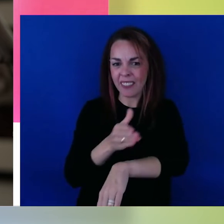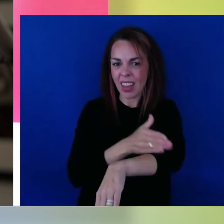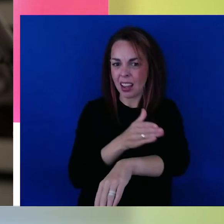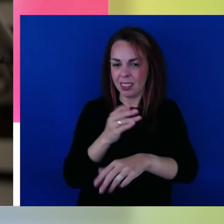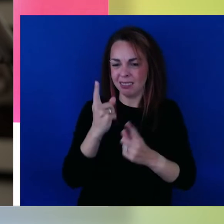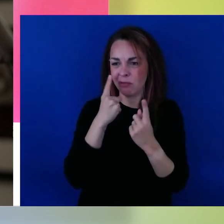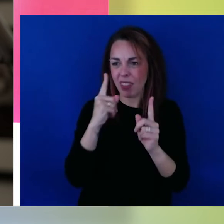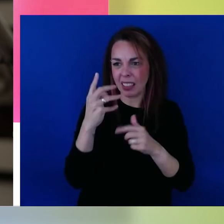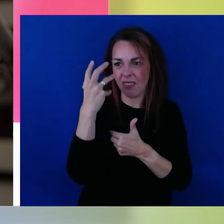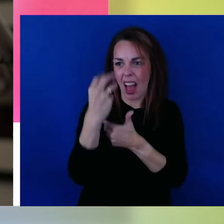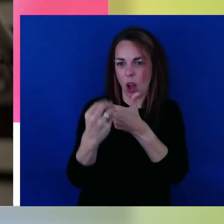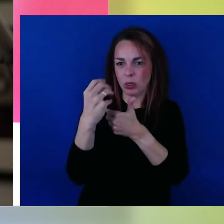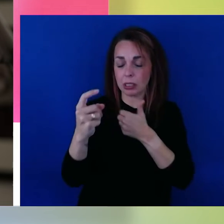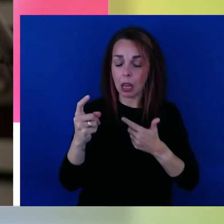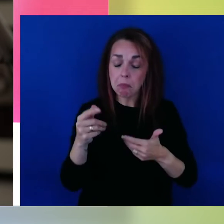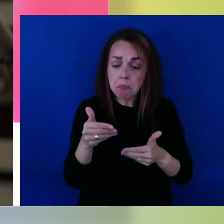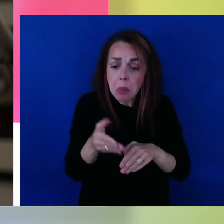Creating reliable technology